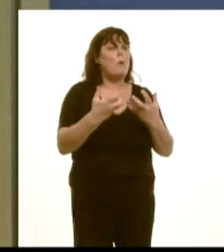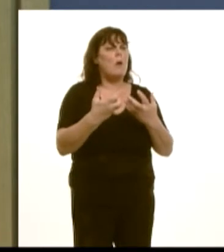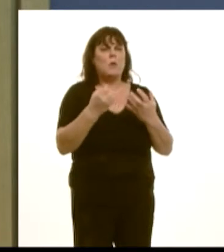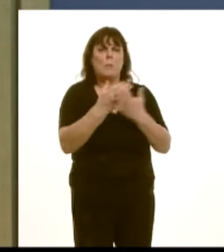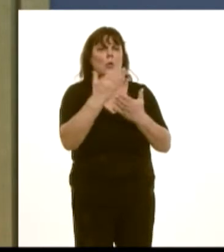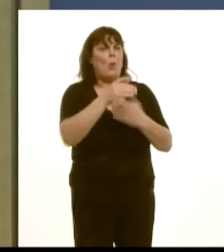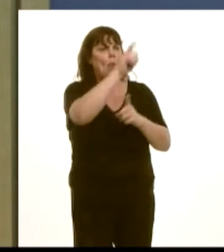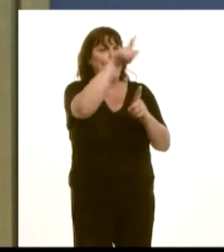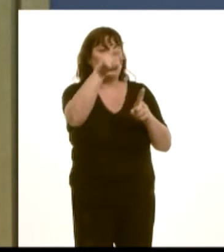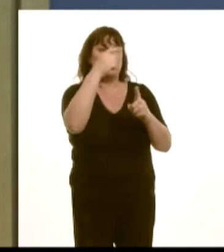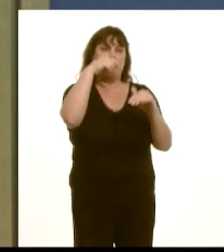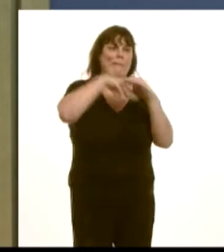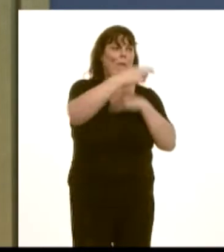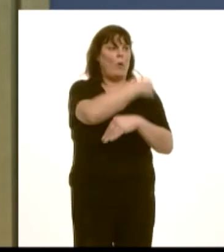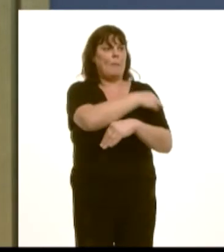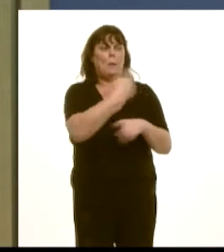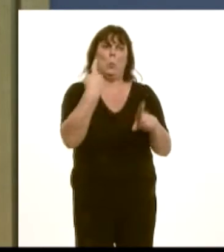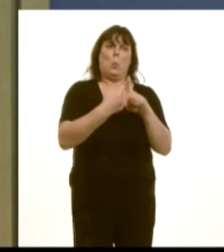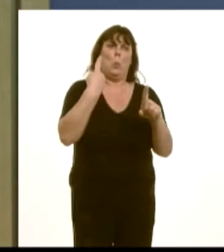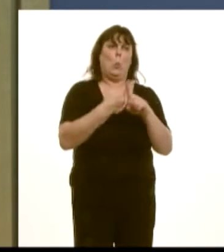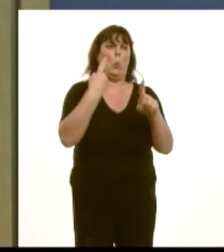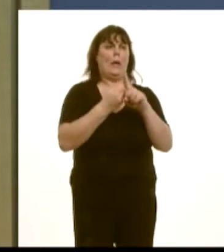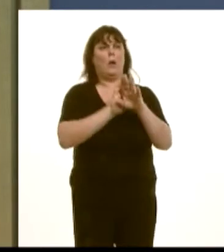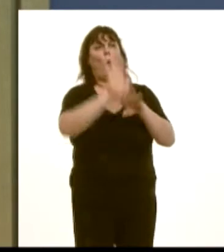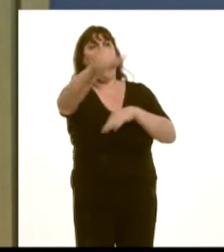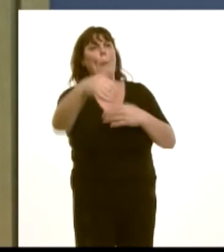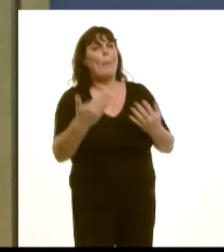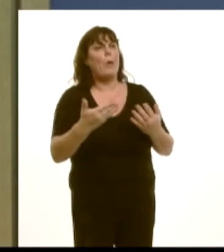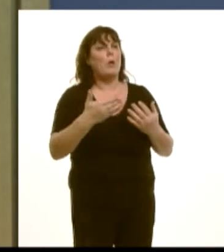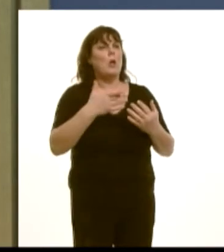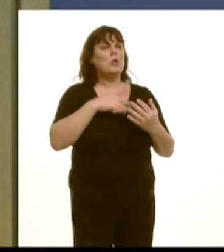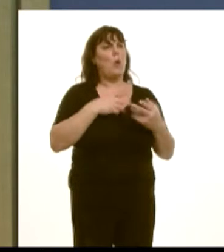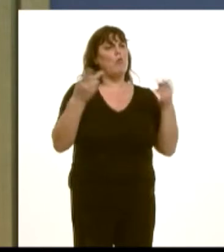are treated as quickly as possible in order to minimise both the pain and the discomfort